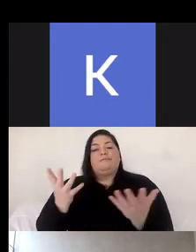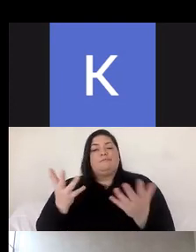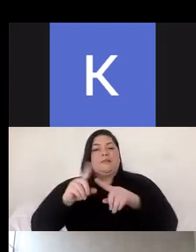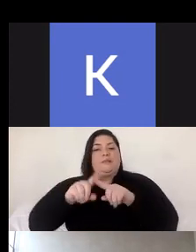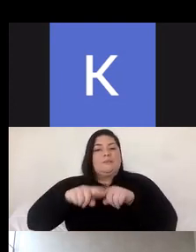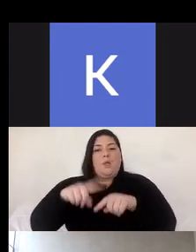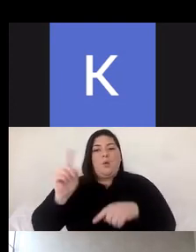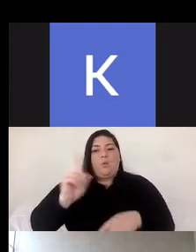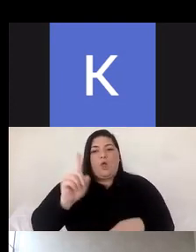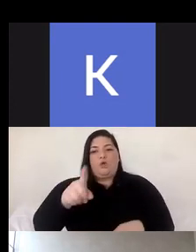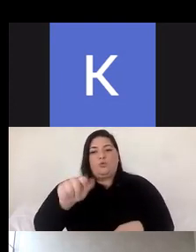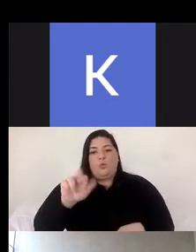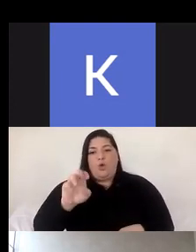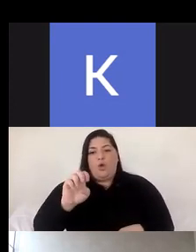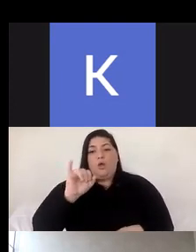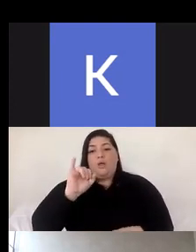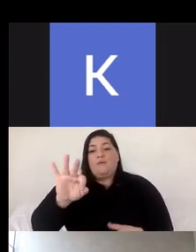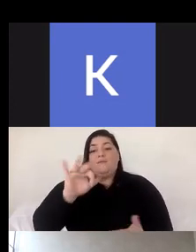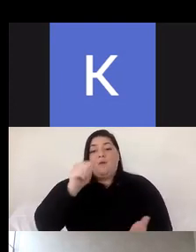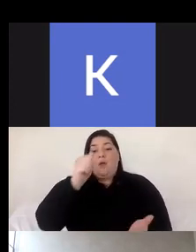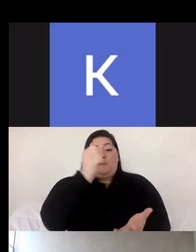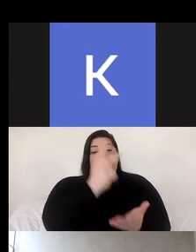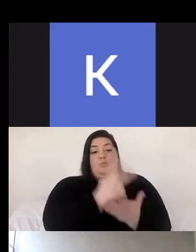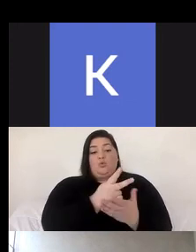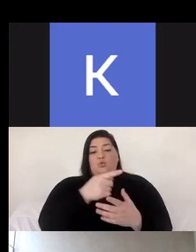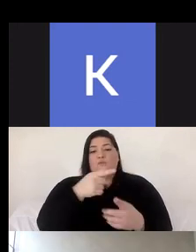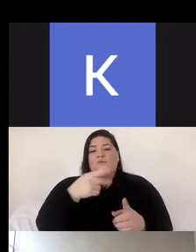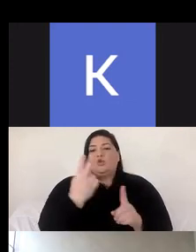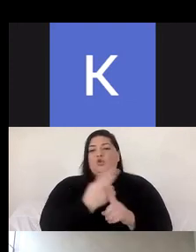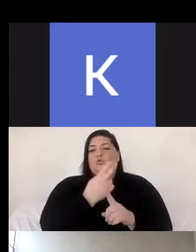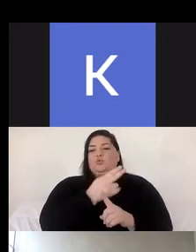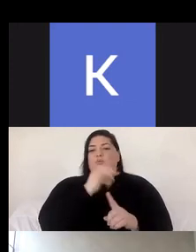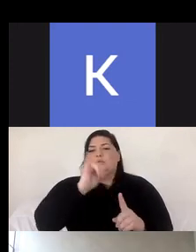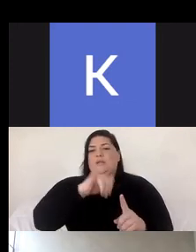I think approved is intended for if you recently